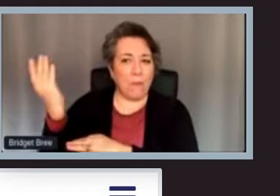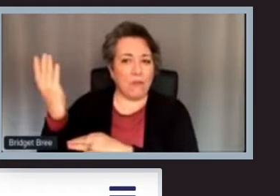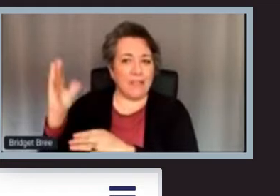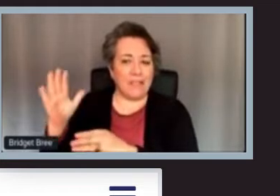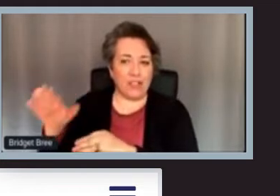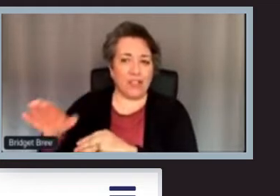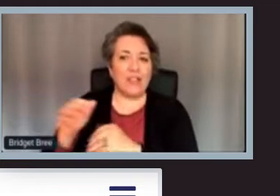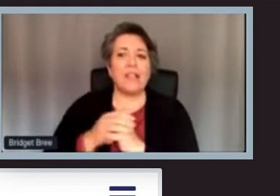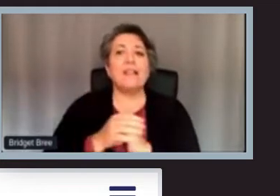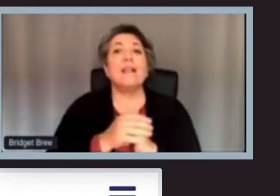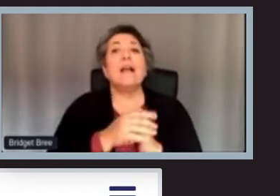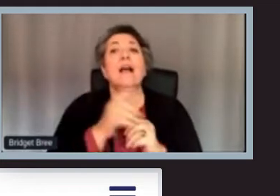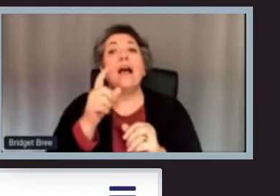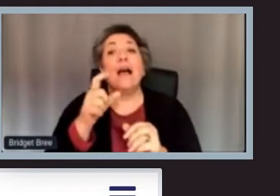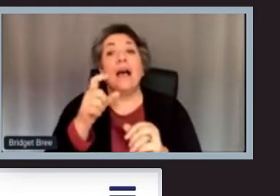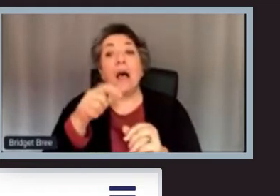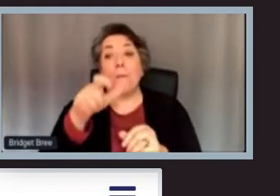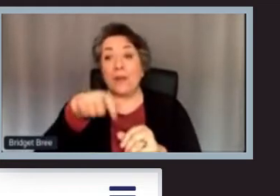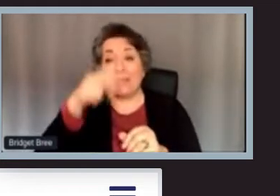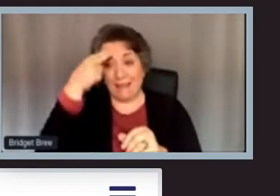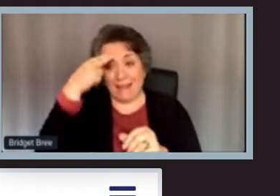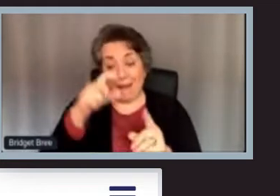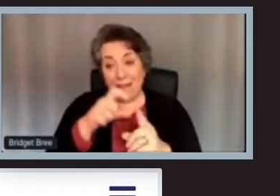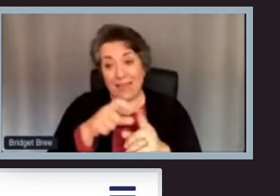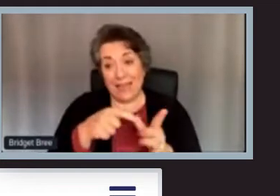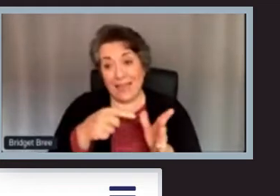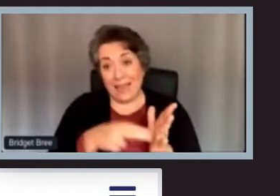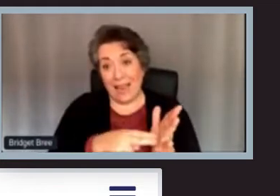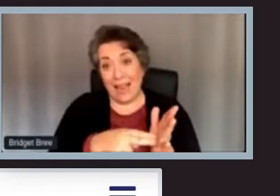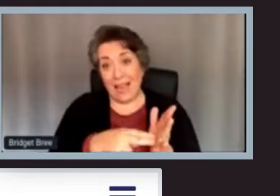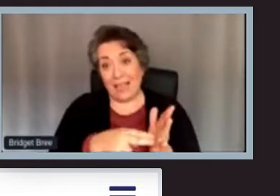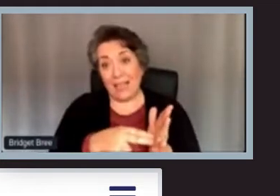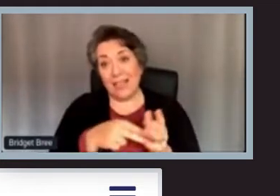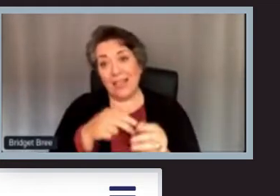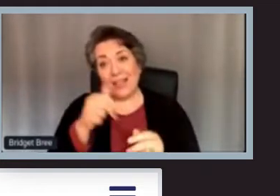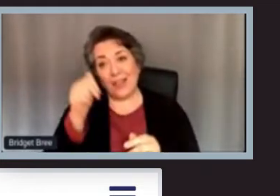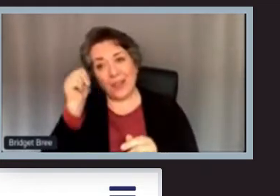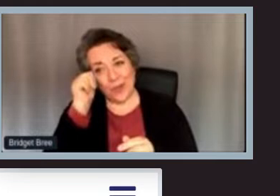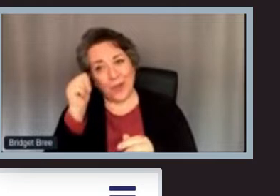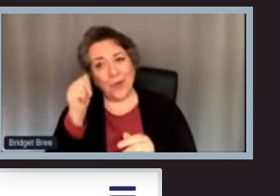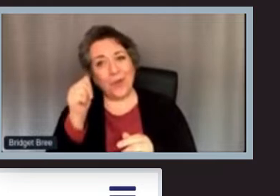Dan mentioned that he could tell in some images whether someone using a wheelchair was just